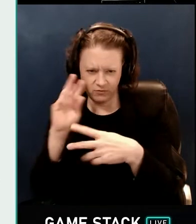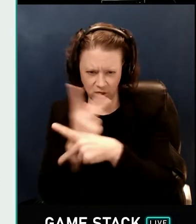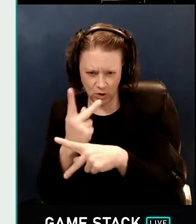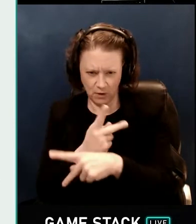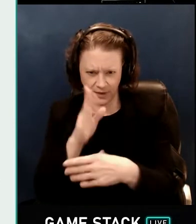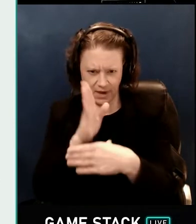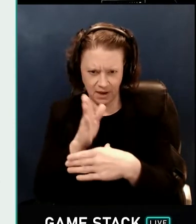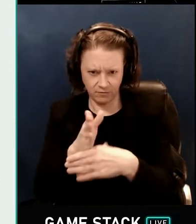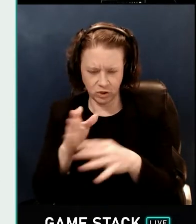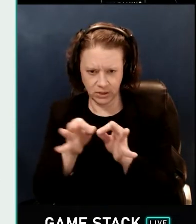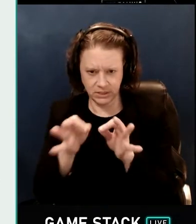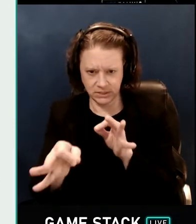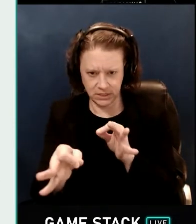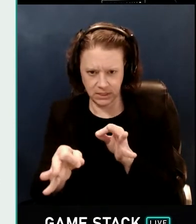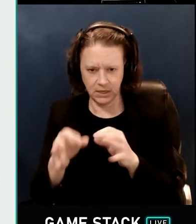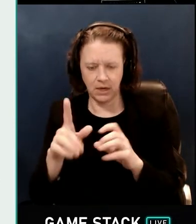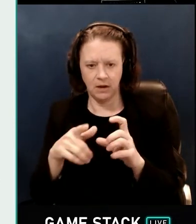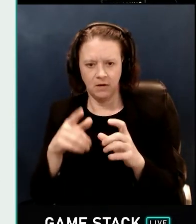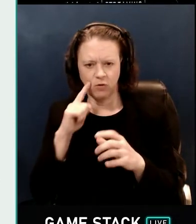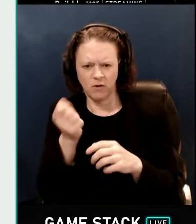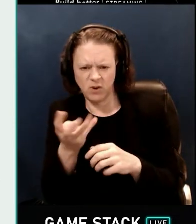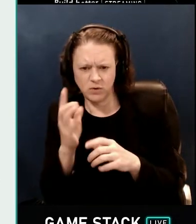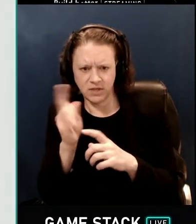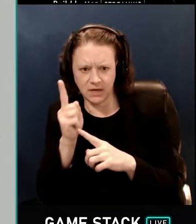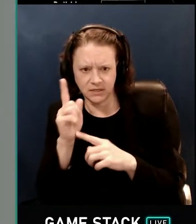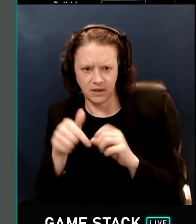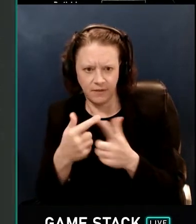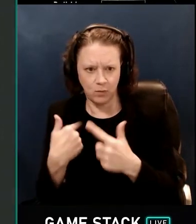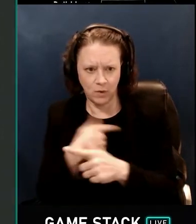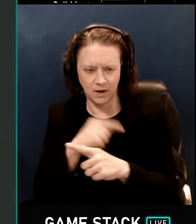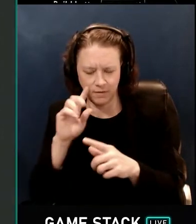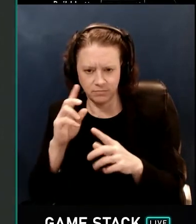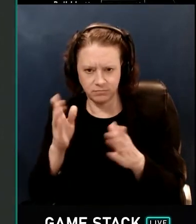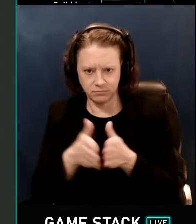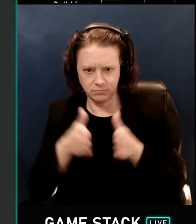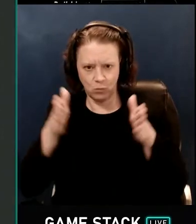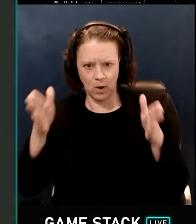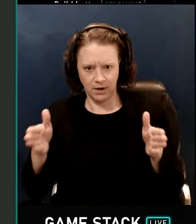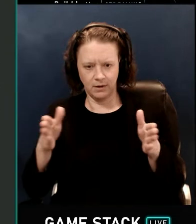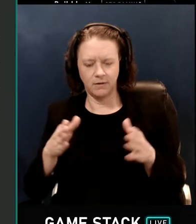windows. So, here's what I mean by that. Gears 5 has a mechanic called active reload.